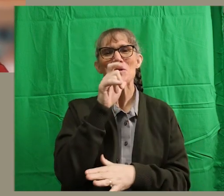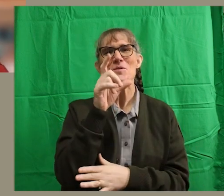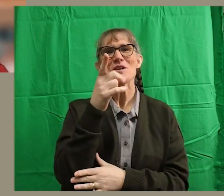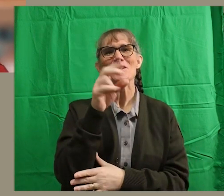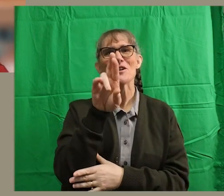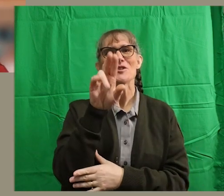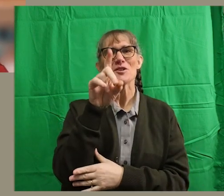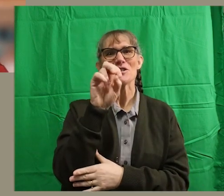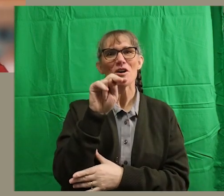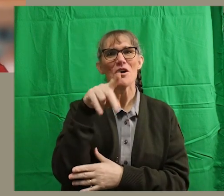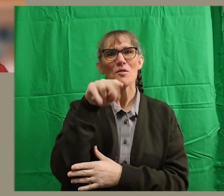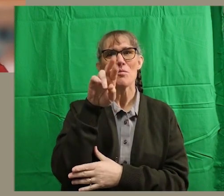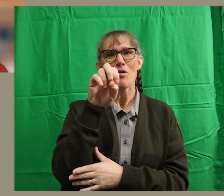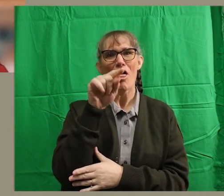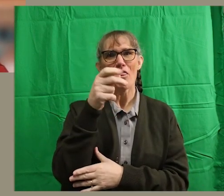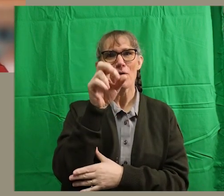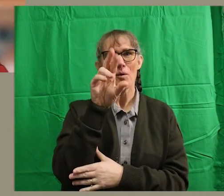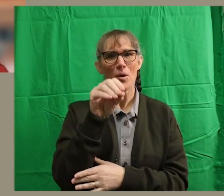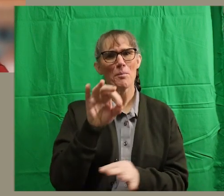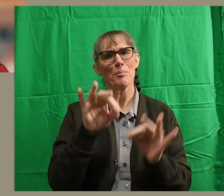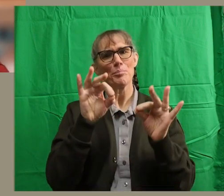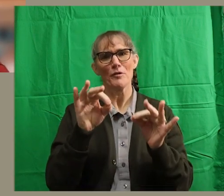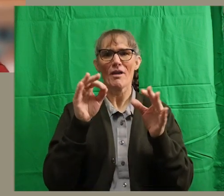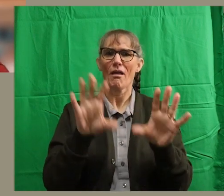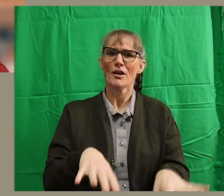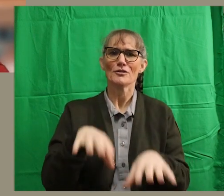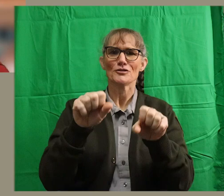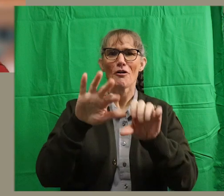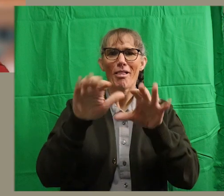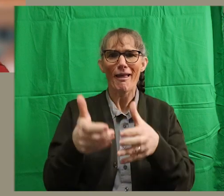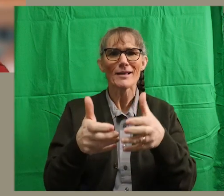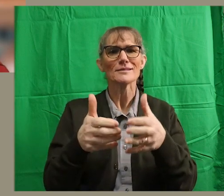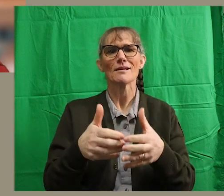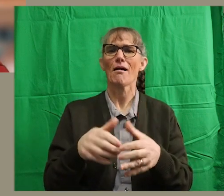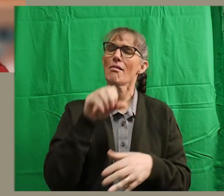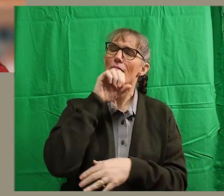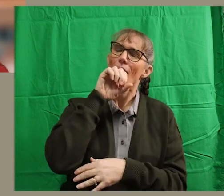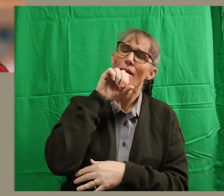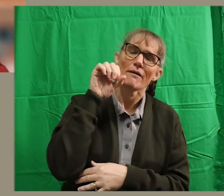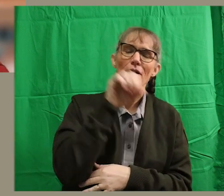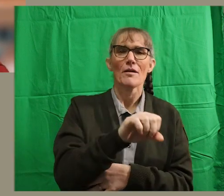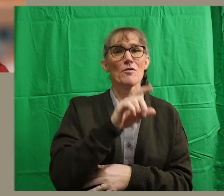So, I took that class. I absolutely loved it, and it became evident that there was a way into